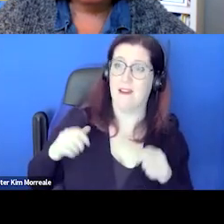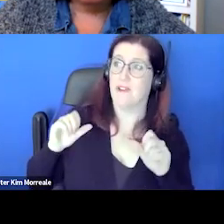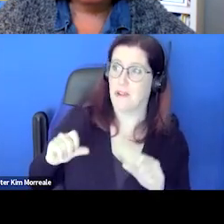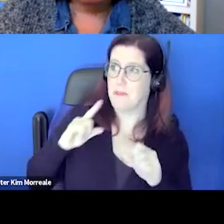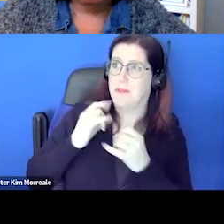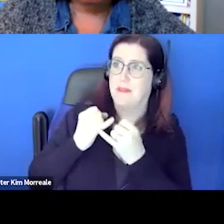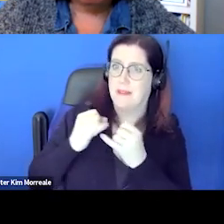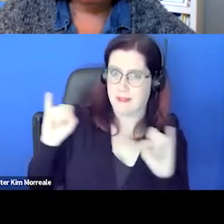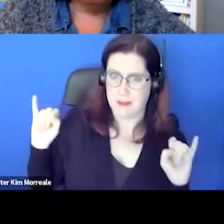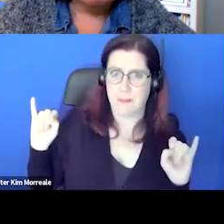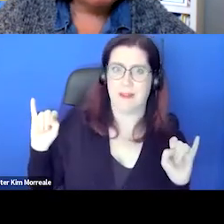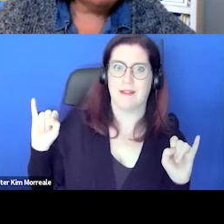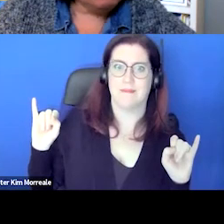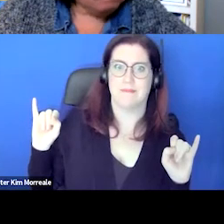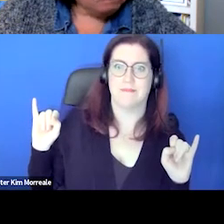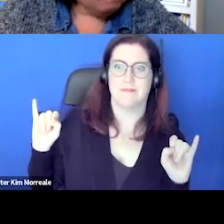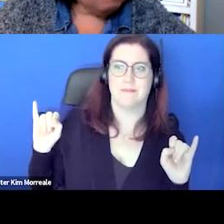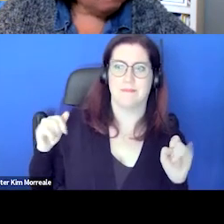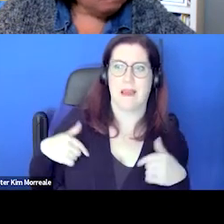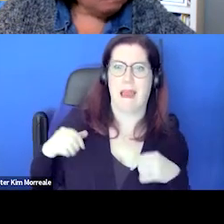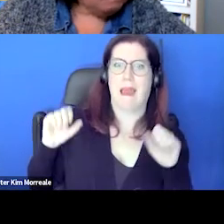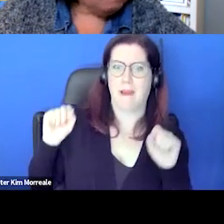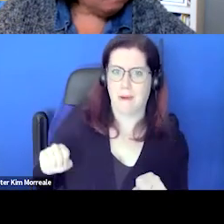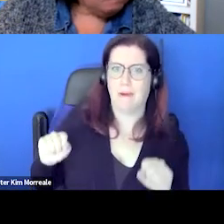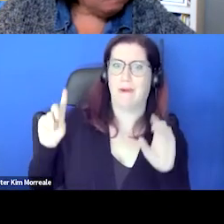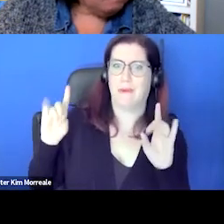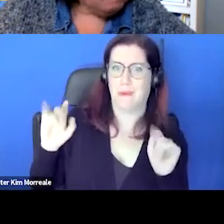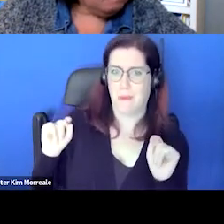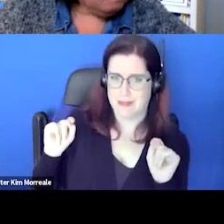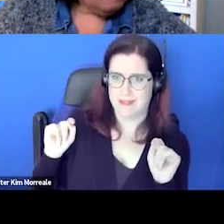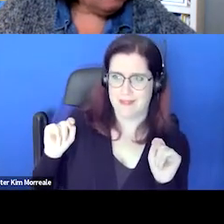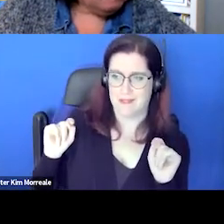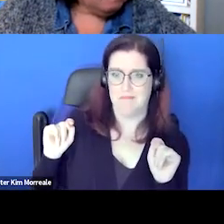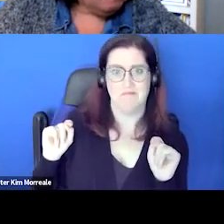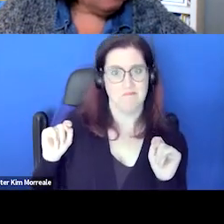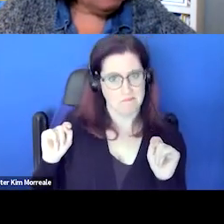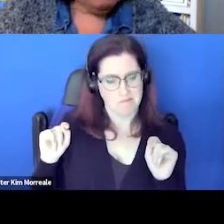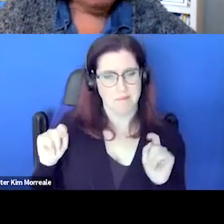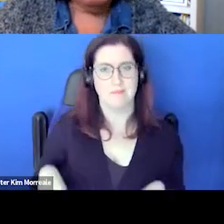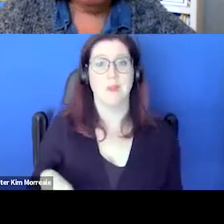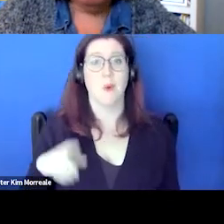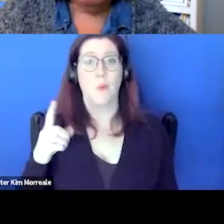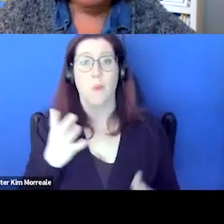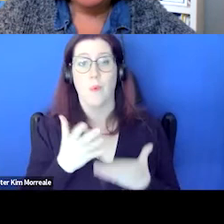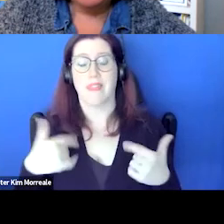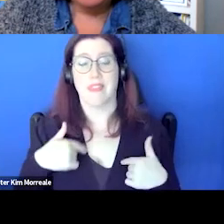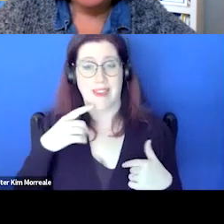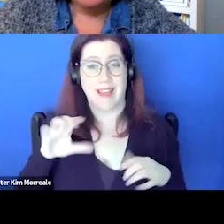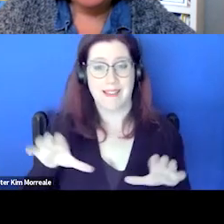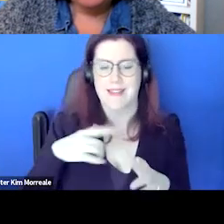and that I could do this." And the one thing that I did was, and I remember doing this and thinking,